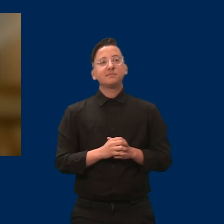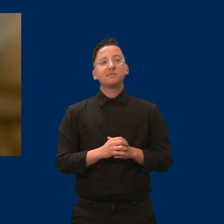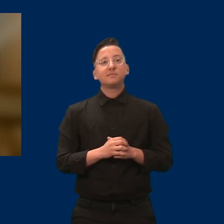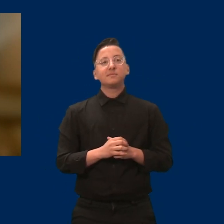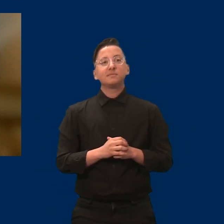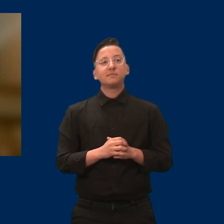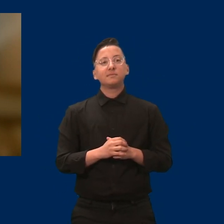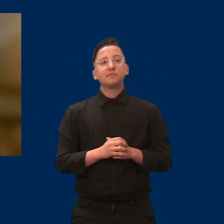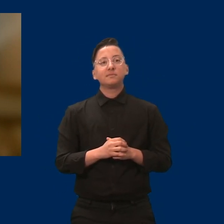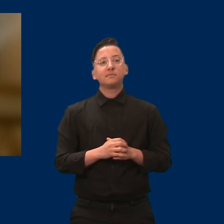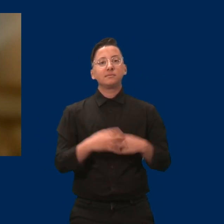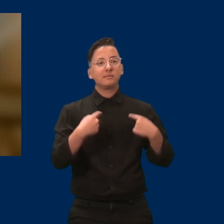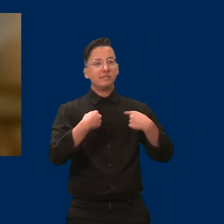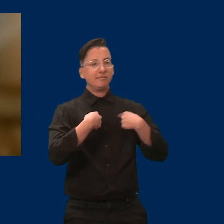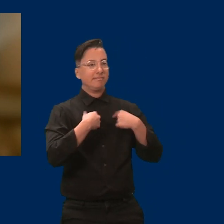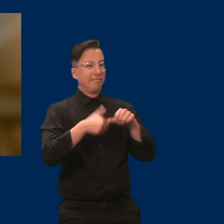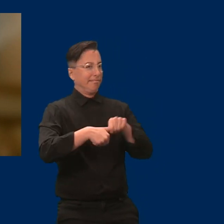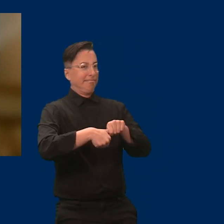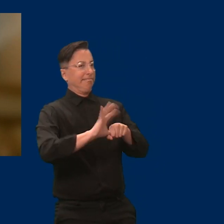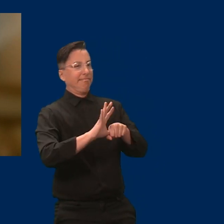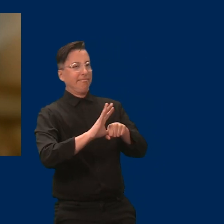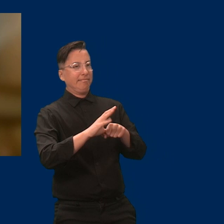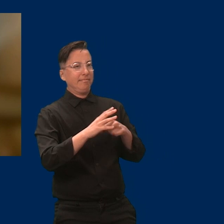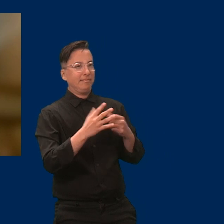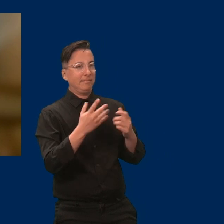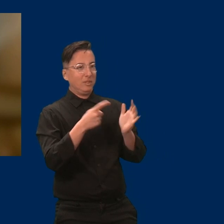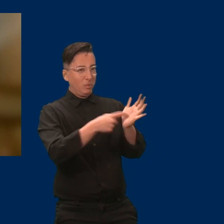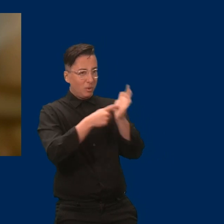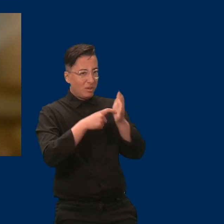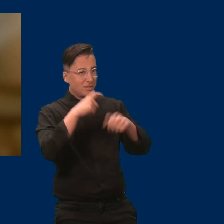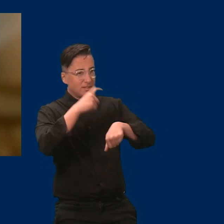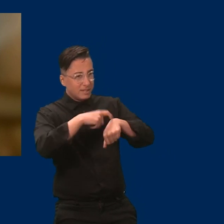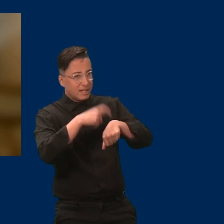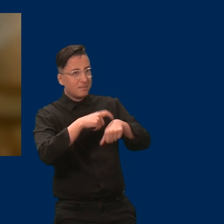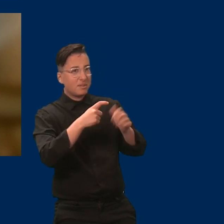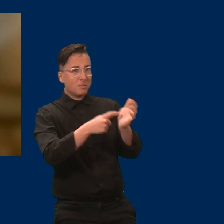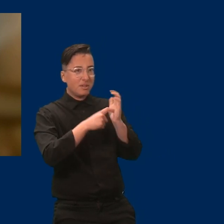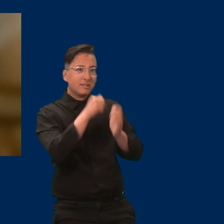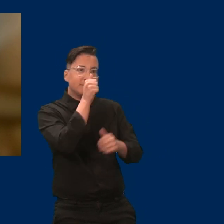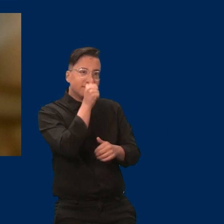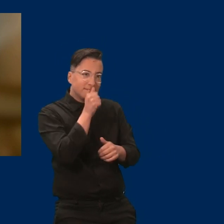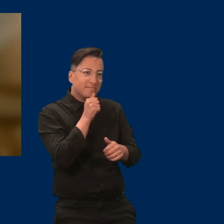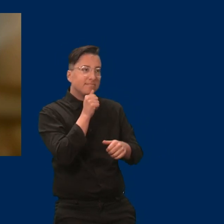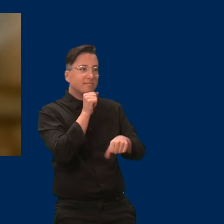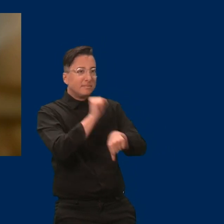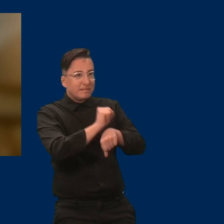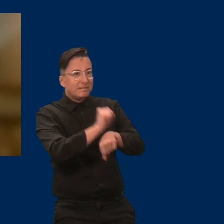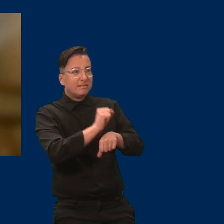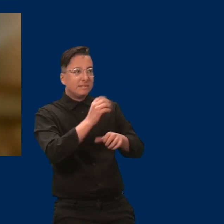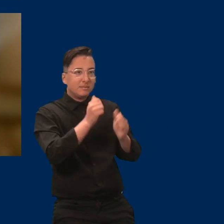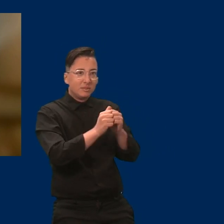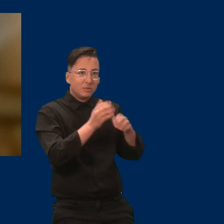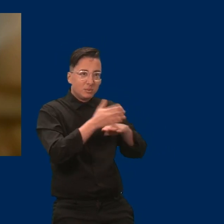and you've got to know how wood seams work, right? Isn't that kind of what you're finding? Tell me about that.